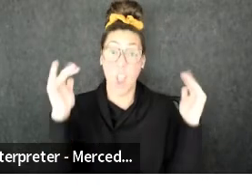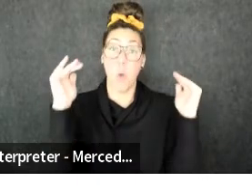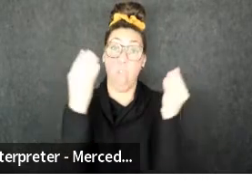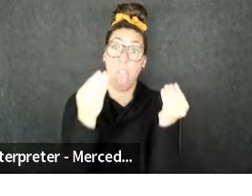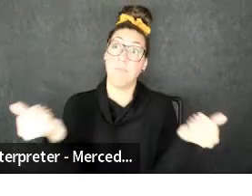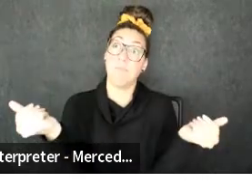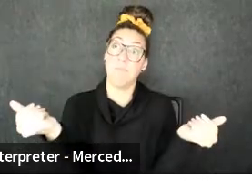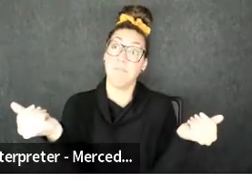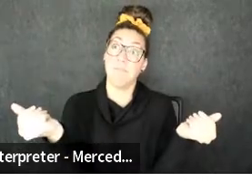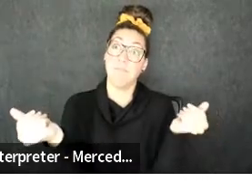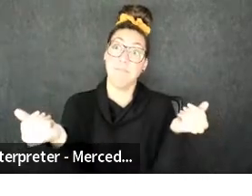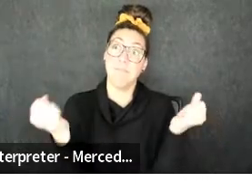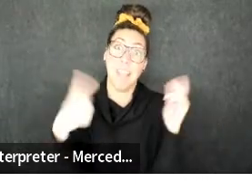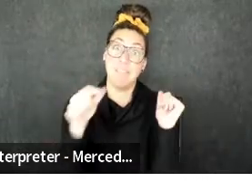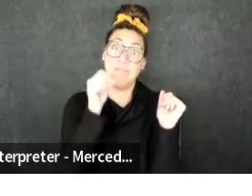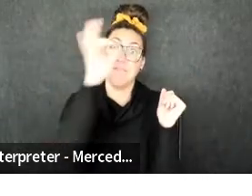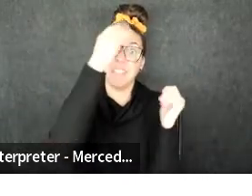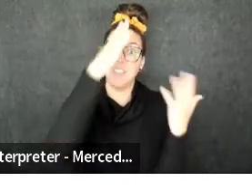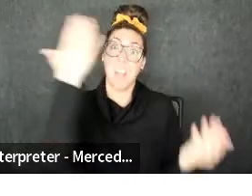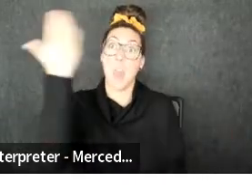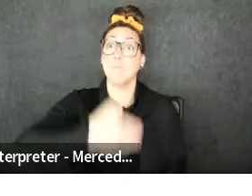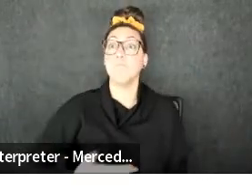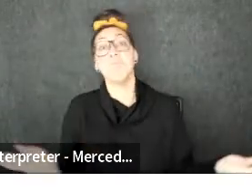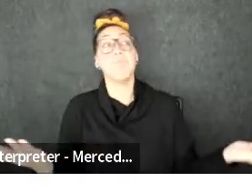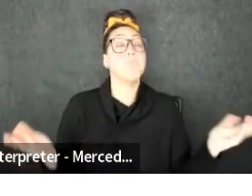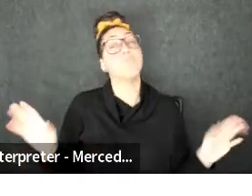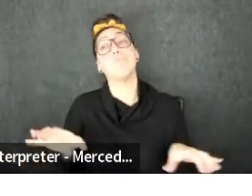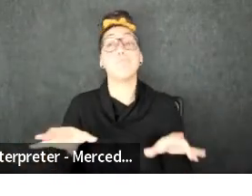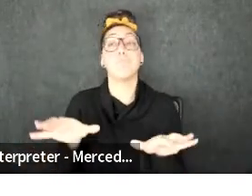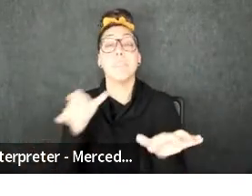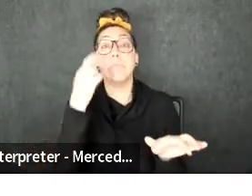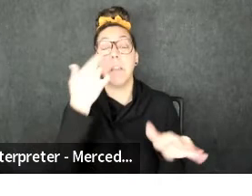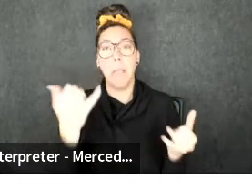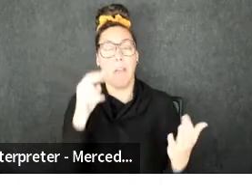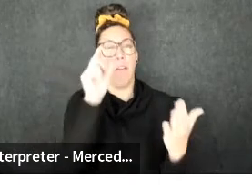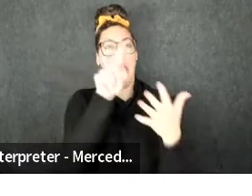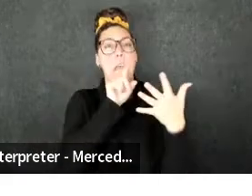so it's good to sort of see that and me answering these questions